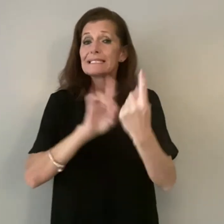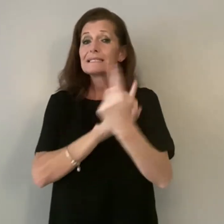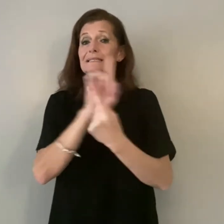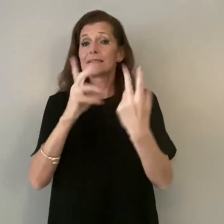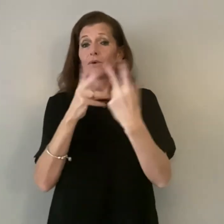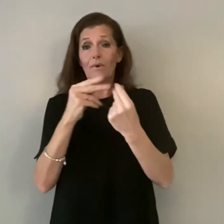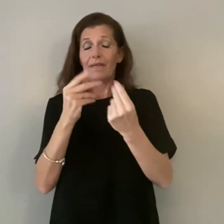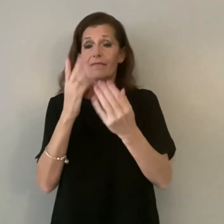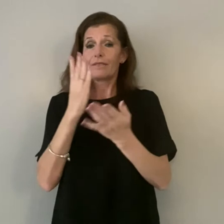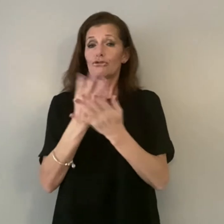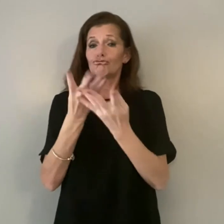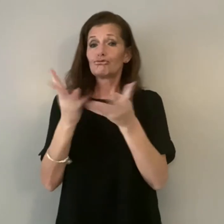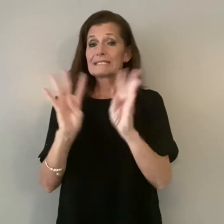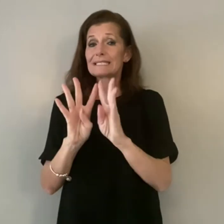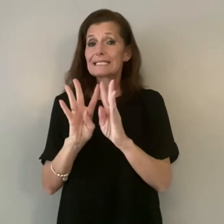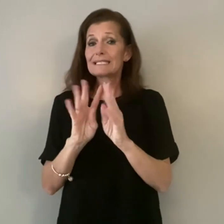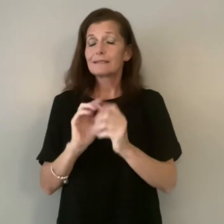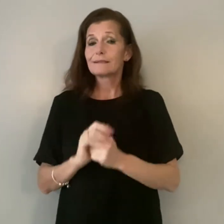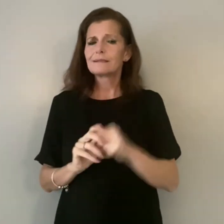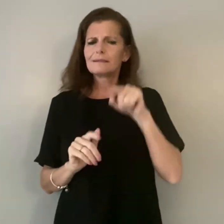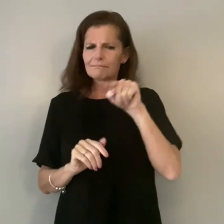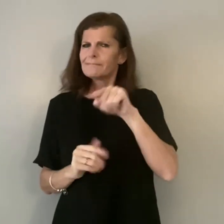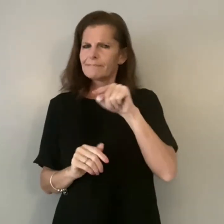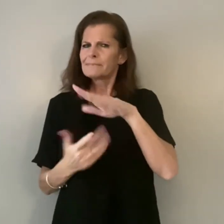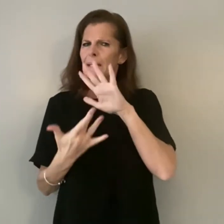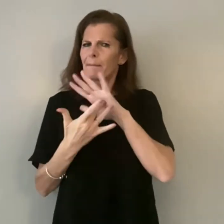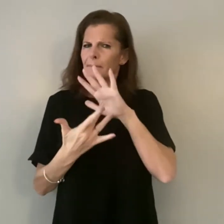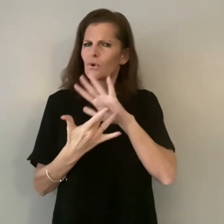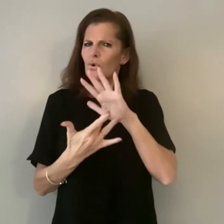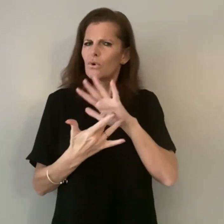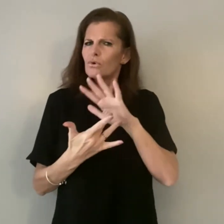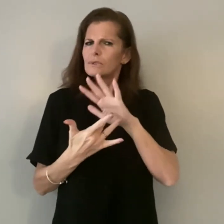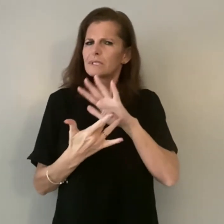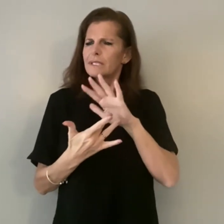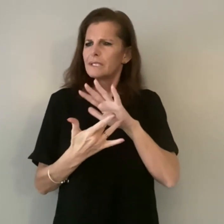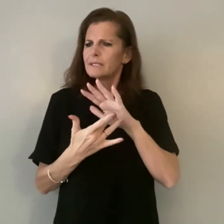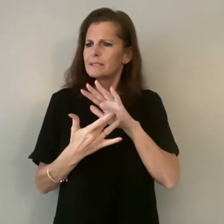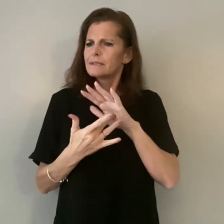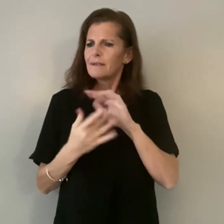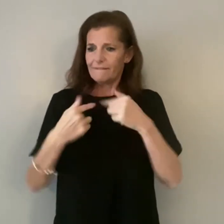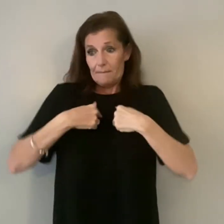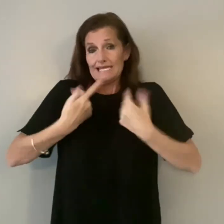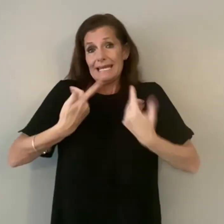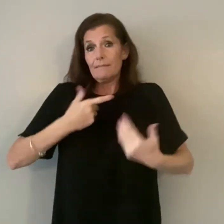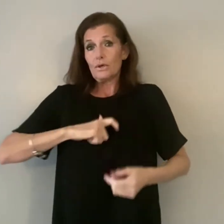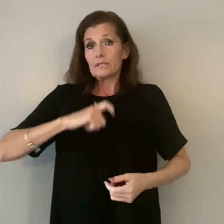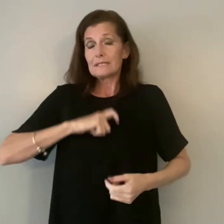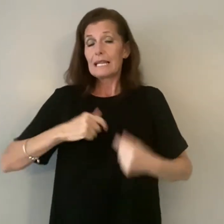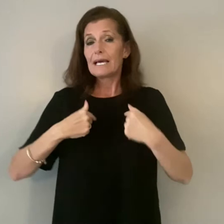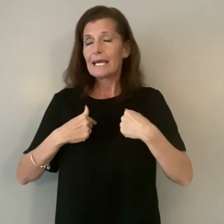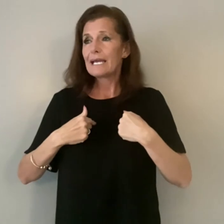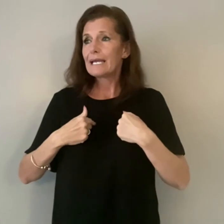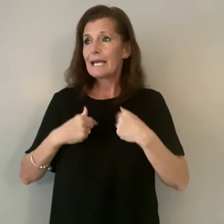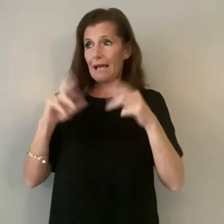with trustees, which is a really important part of this for me, at least.